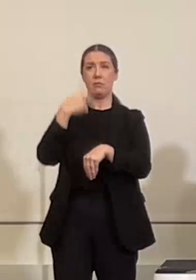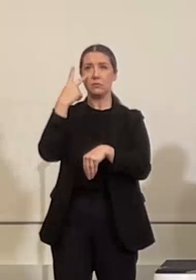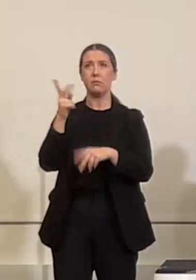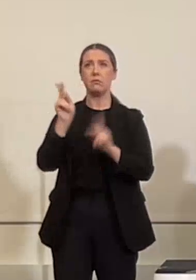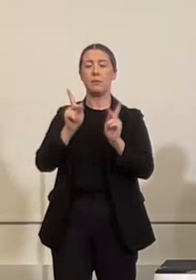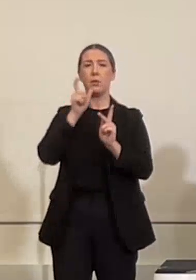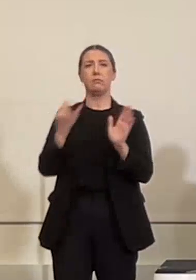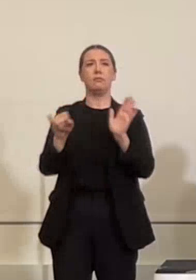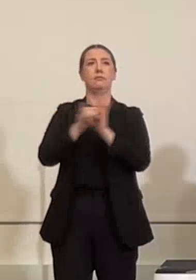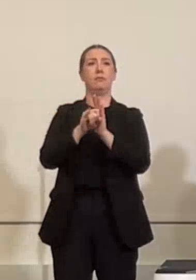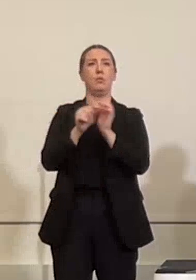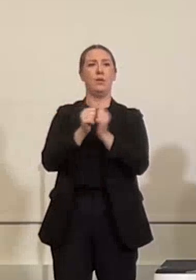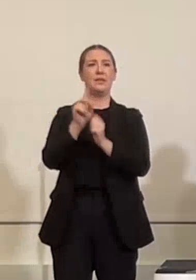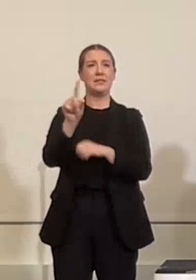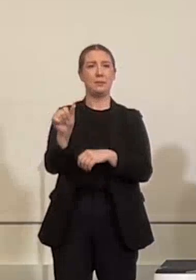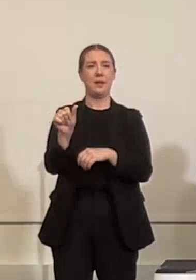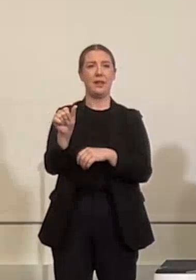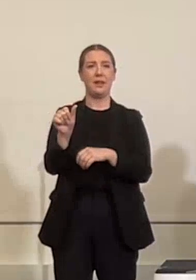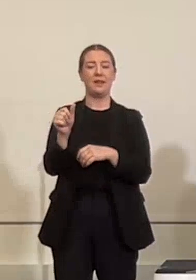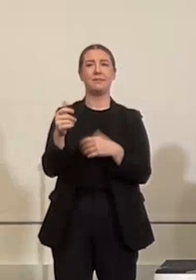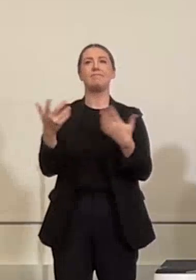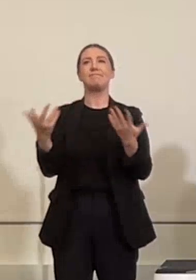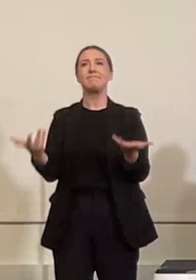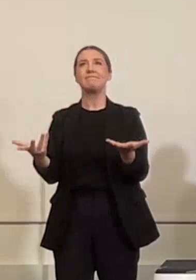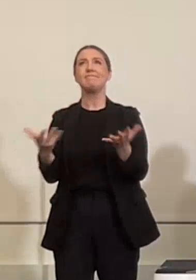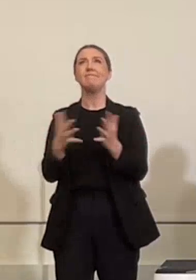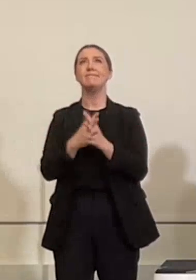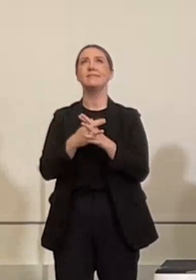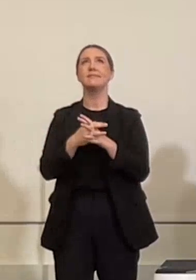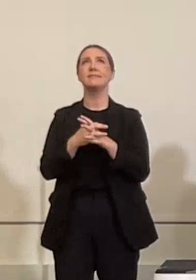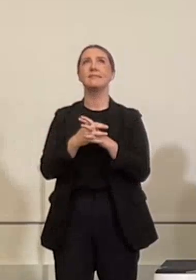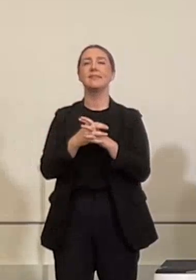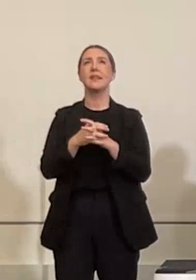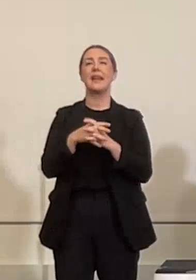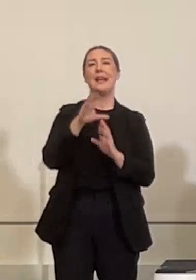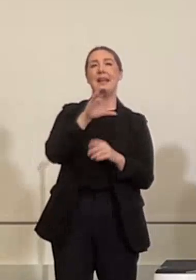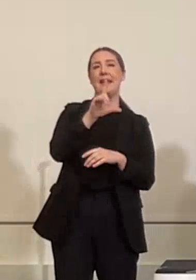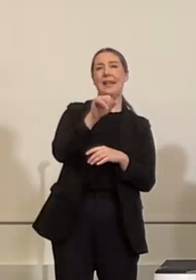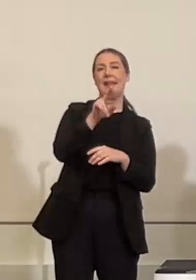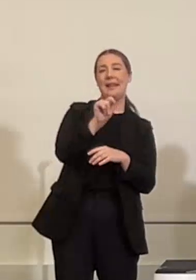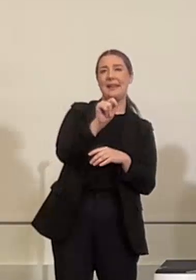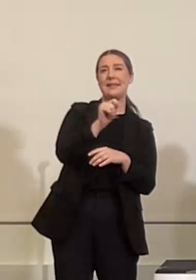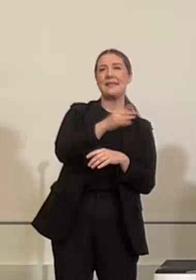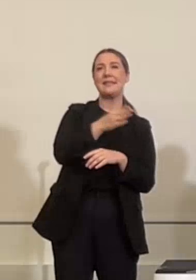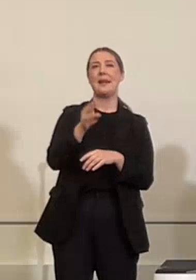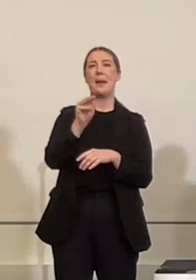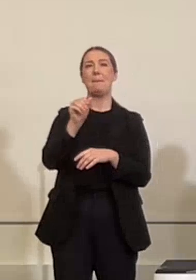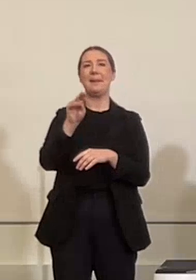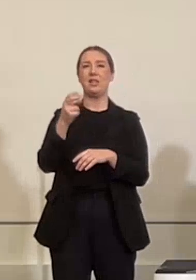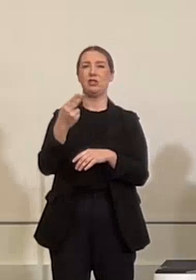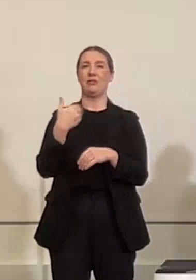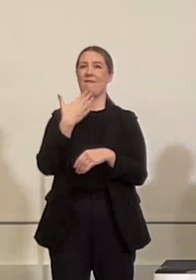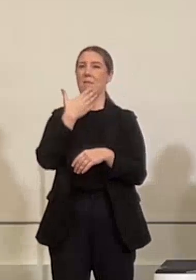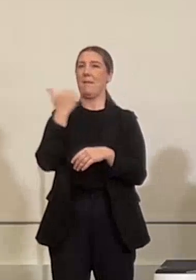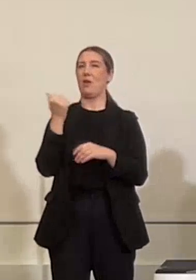So I don't know how to. I think Clint and and Manish would have a better answer, but